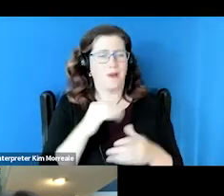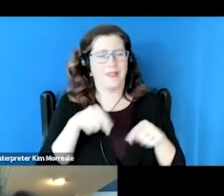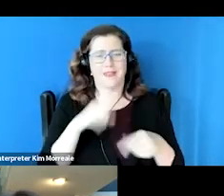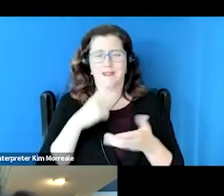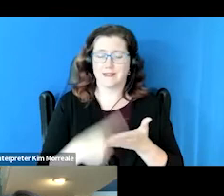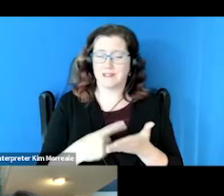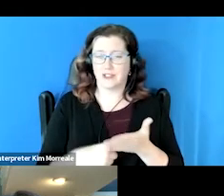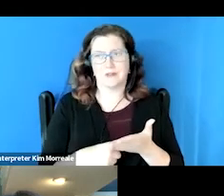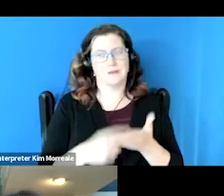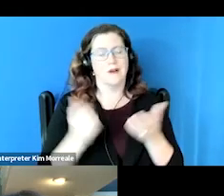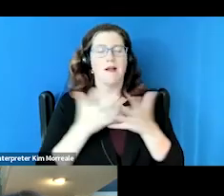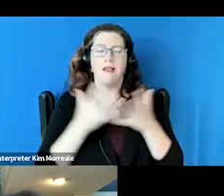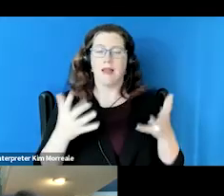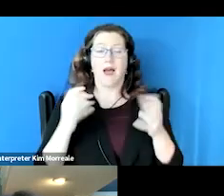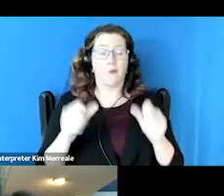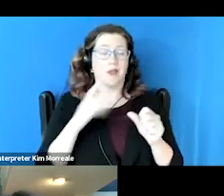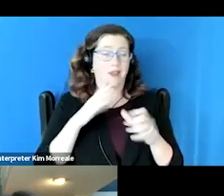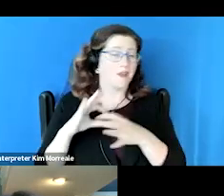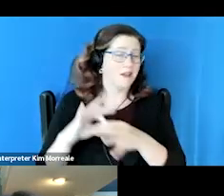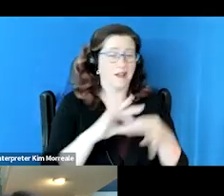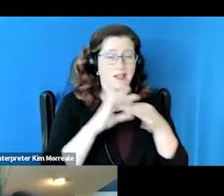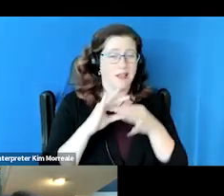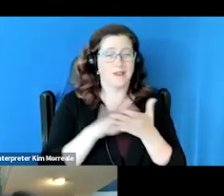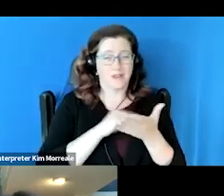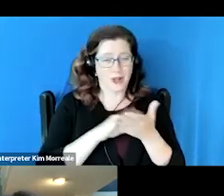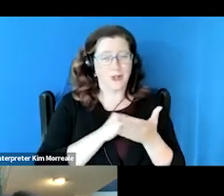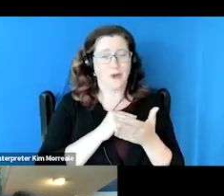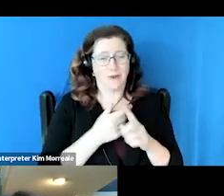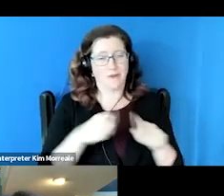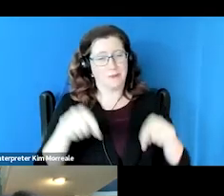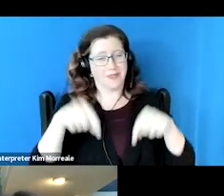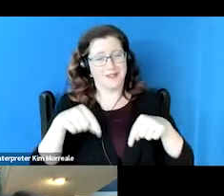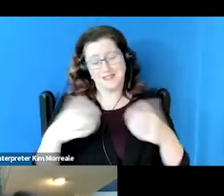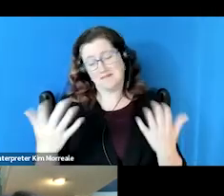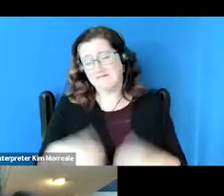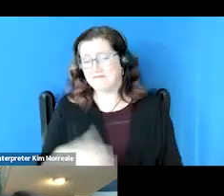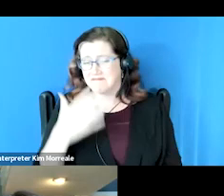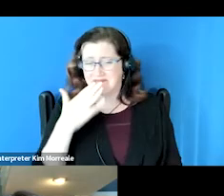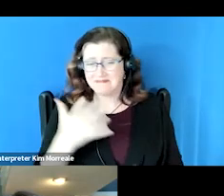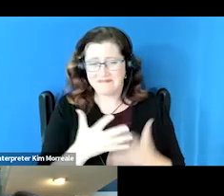There's a lot that we can all collectively learn and take away from this, so thank you so much for joining us.